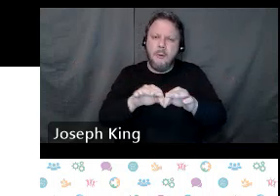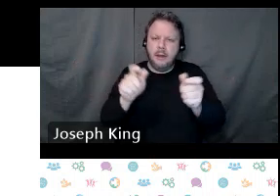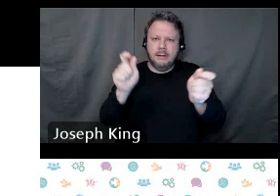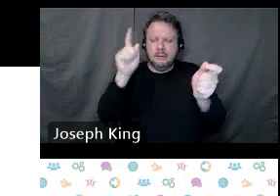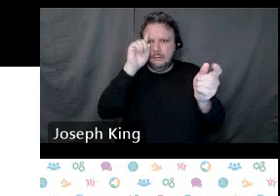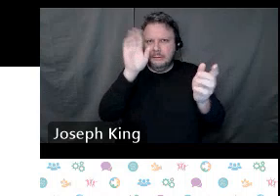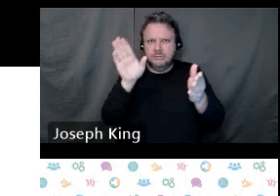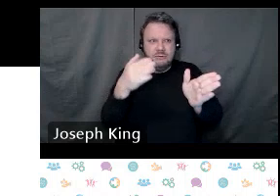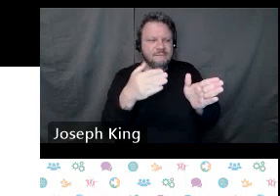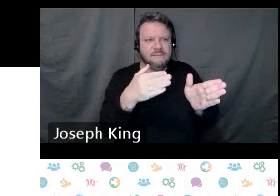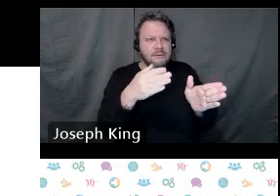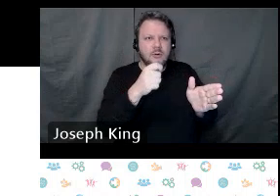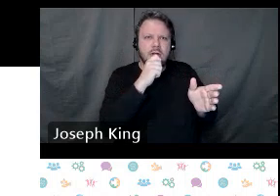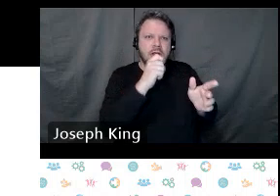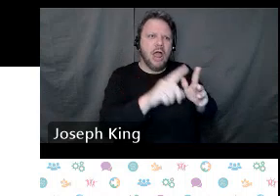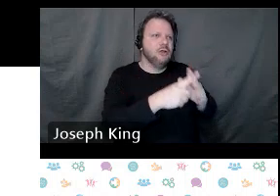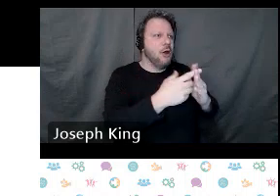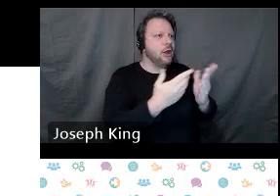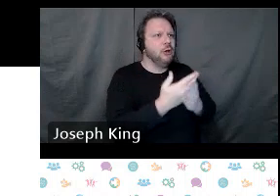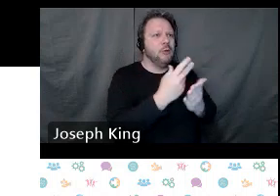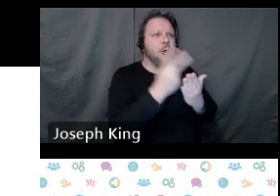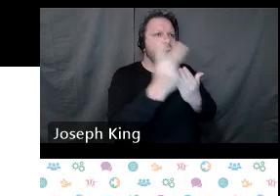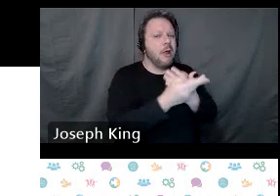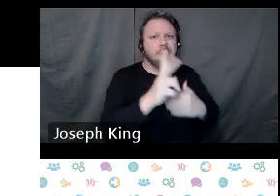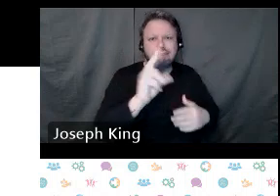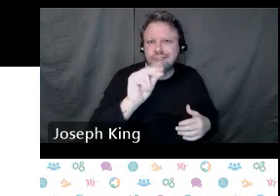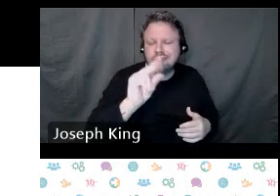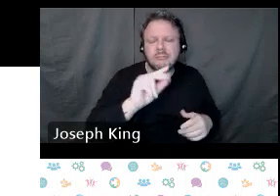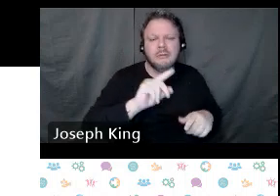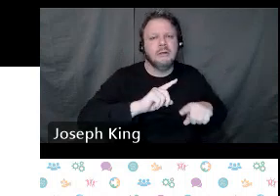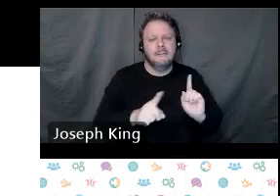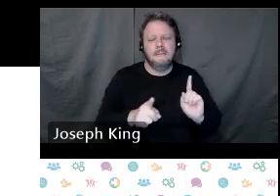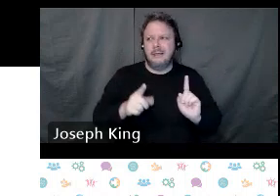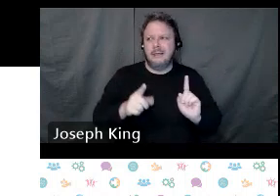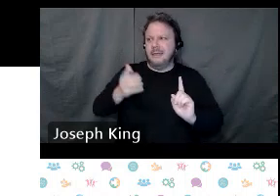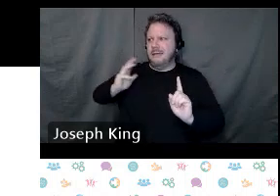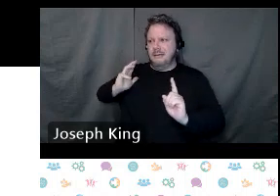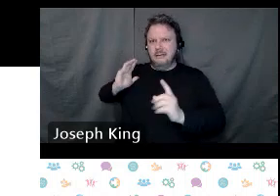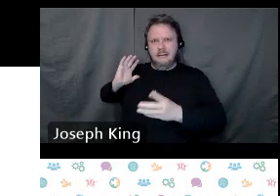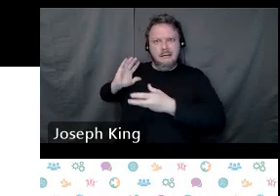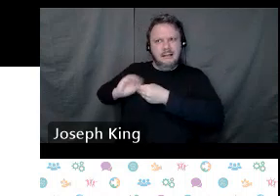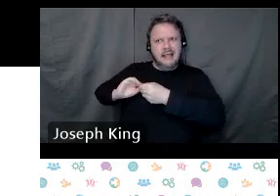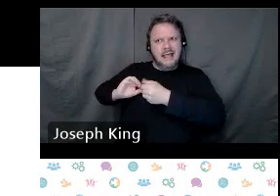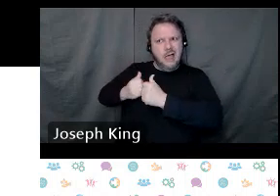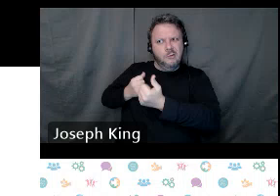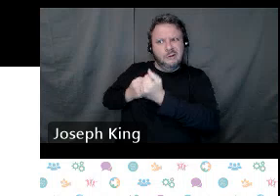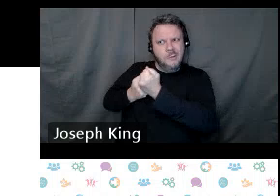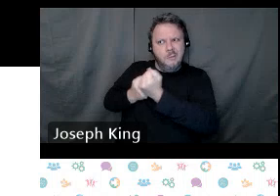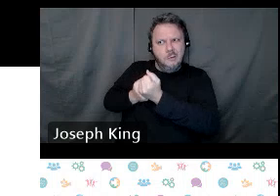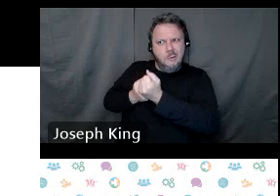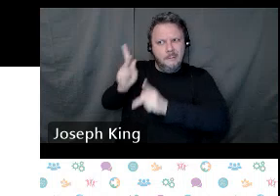We are not just launching a new program, but rethinking how we support people as